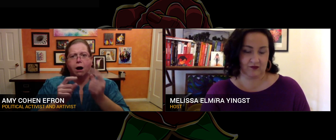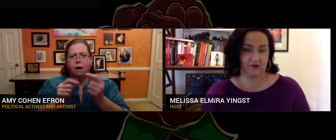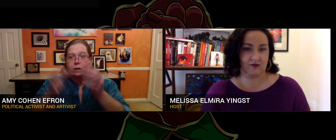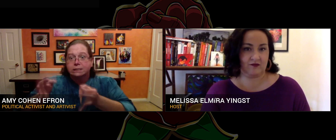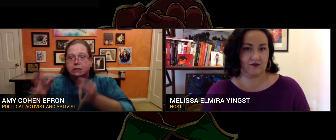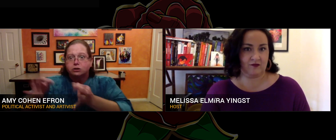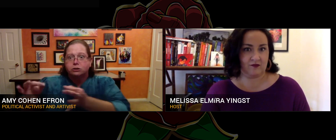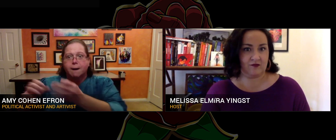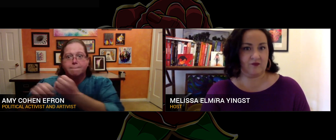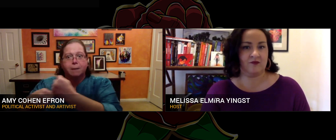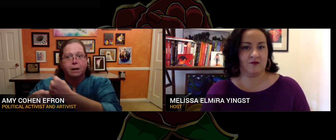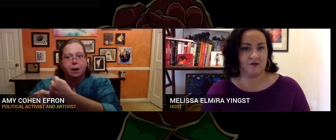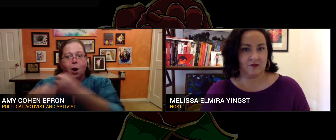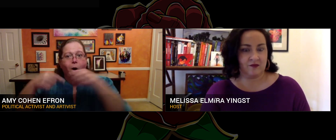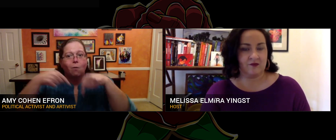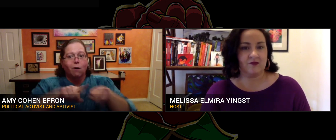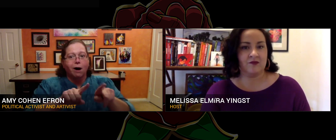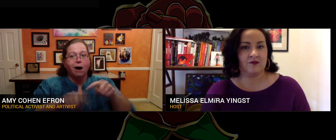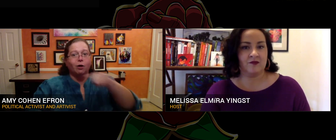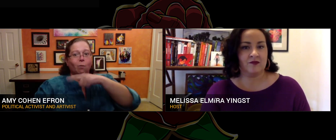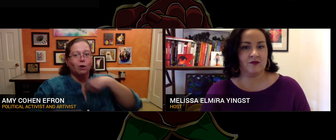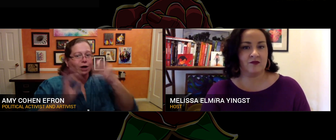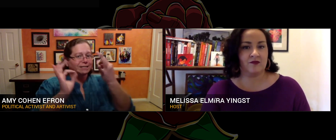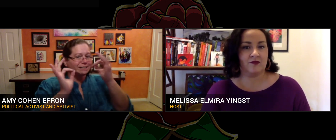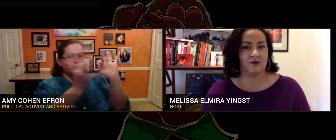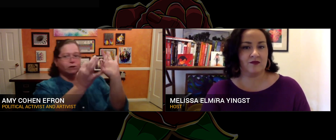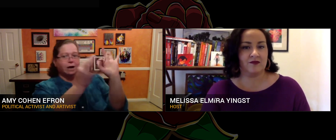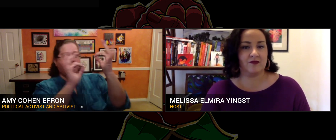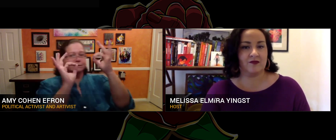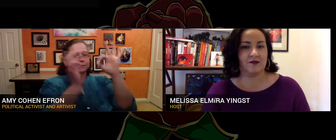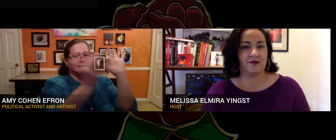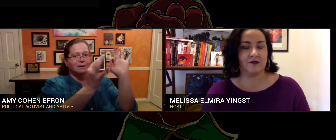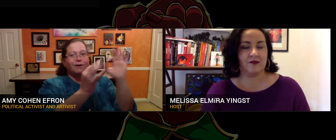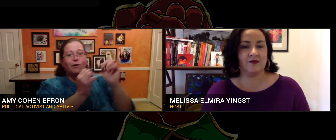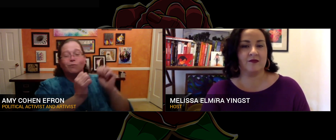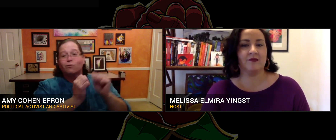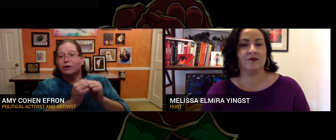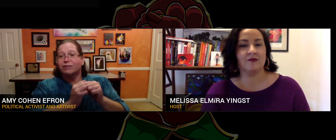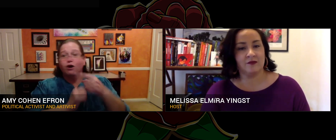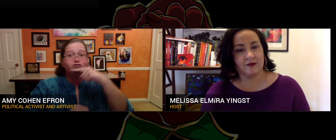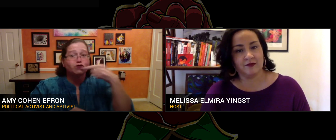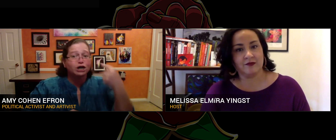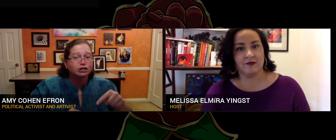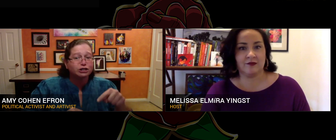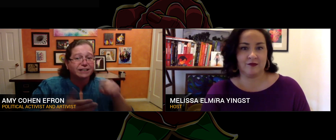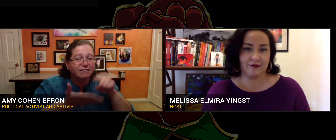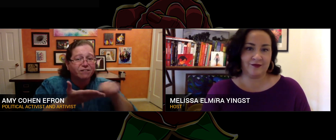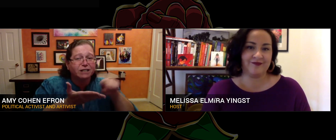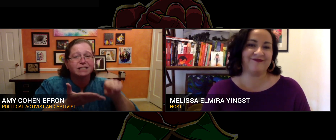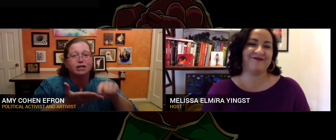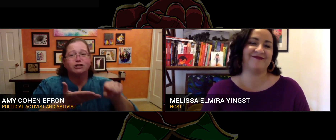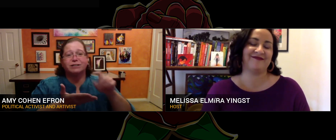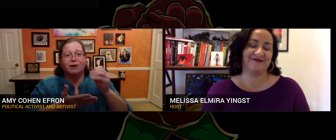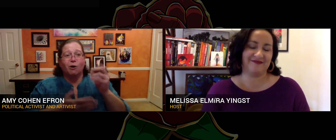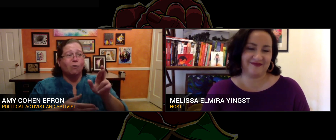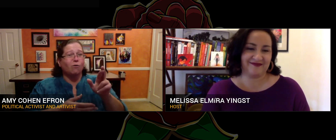while we were distracted by the Russian investigation,